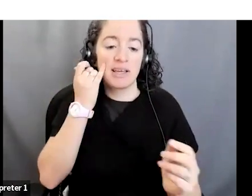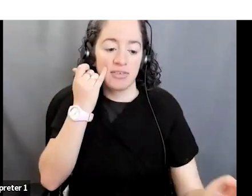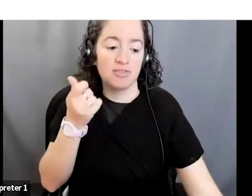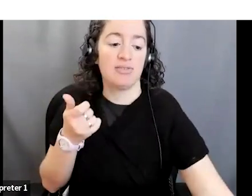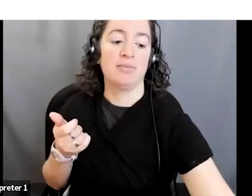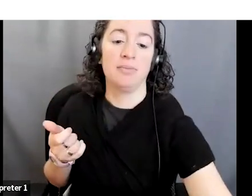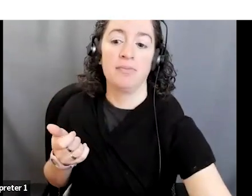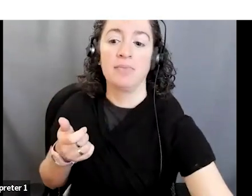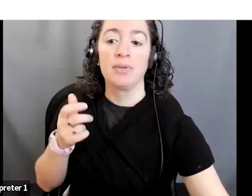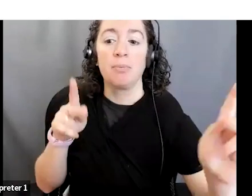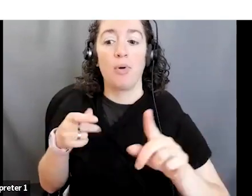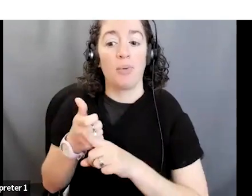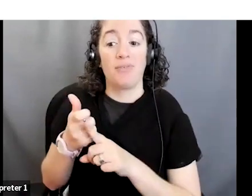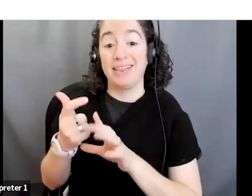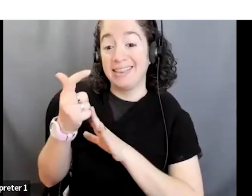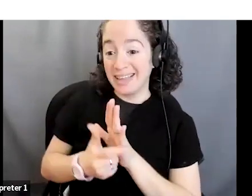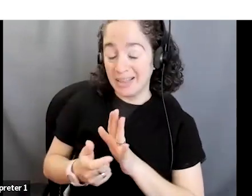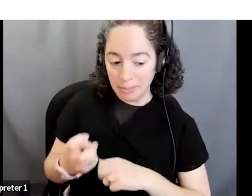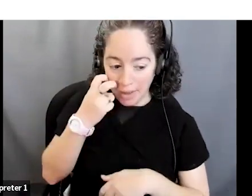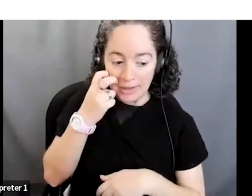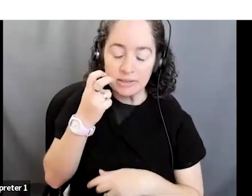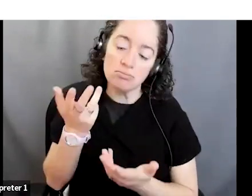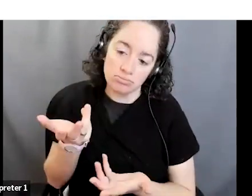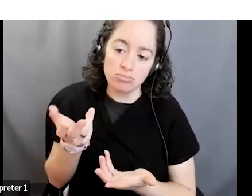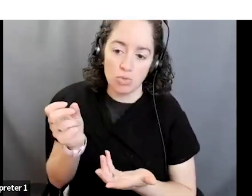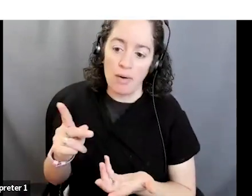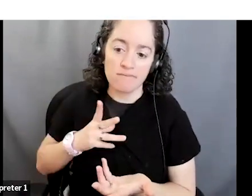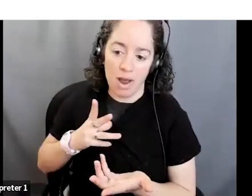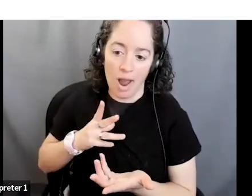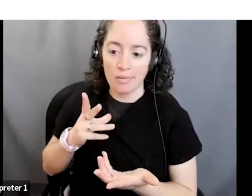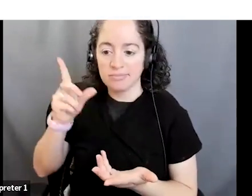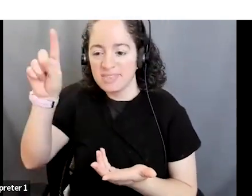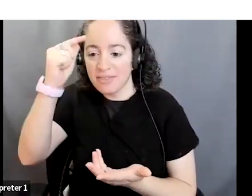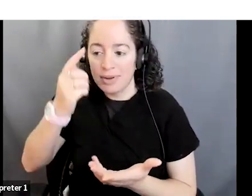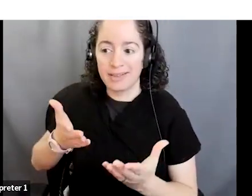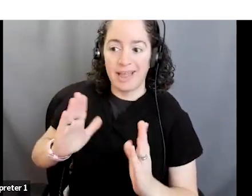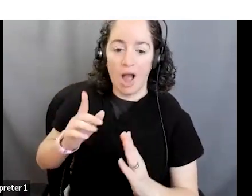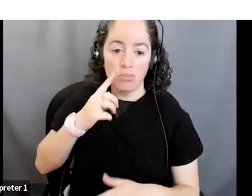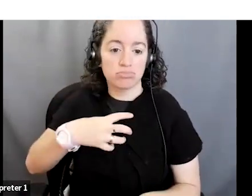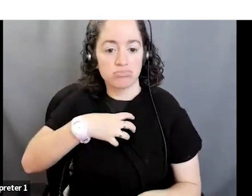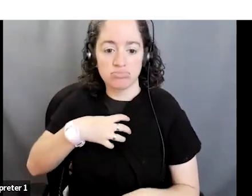In the European Accessibility Act, people who sell to Europe and either